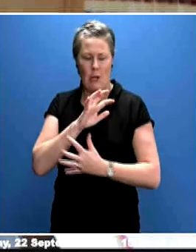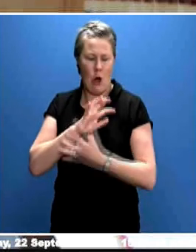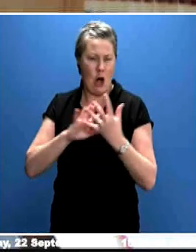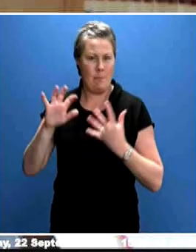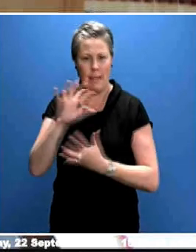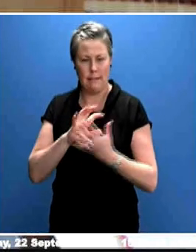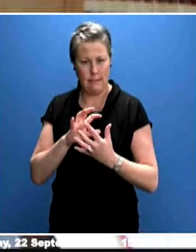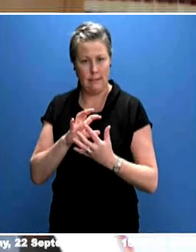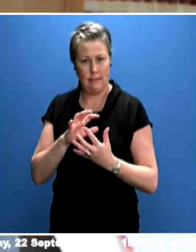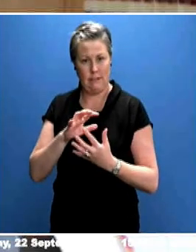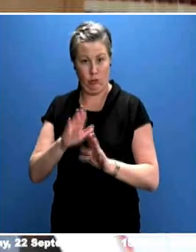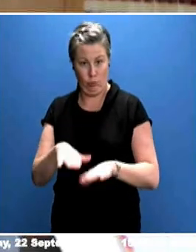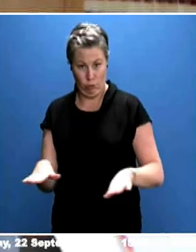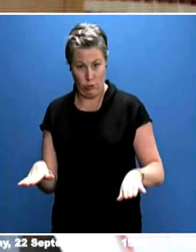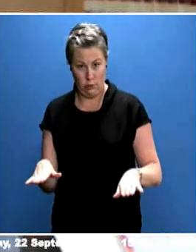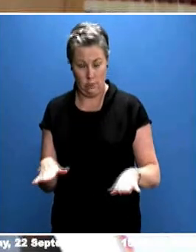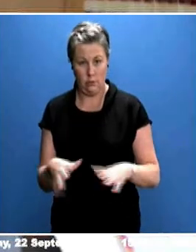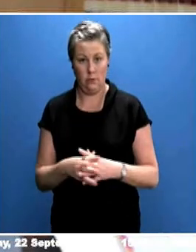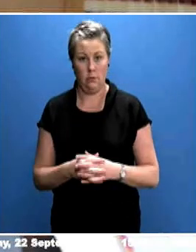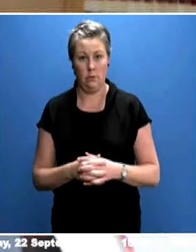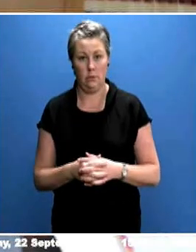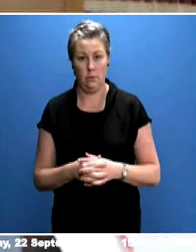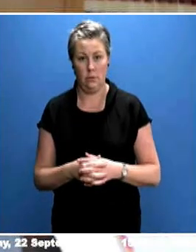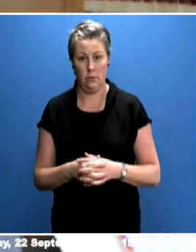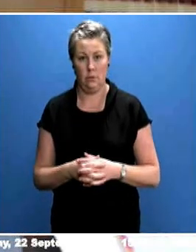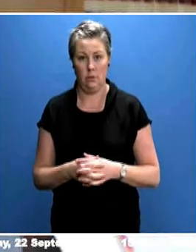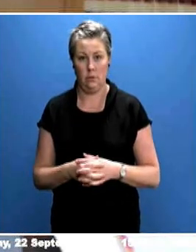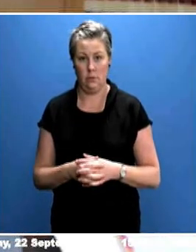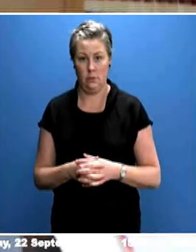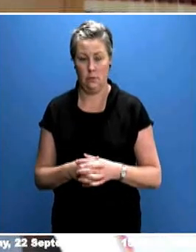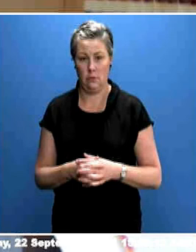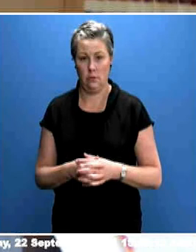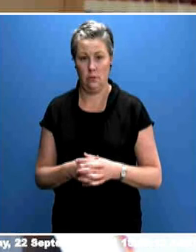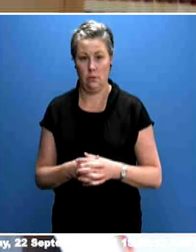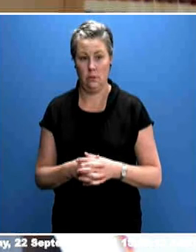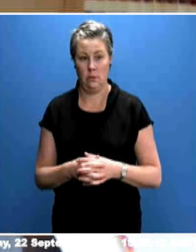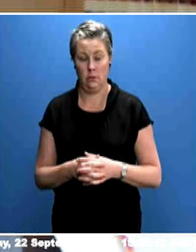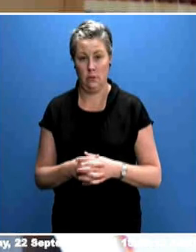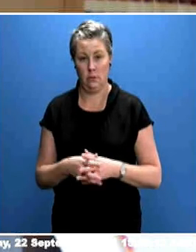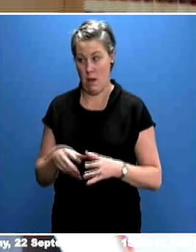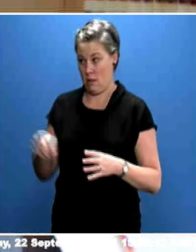It would be surprising, wouldn't it be, that only about 50 per cent of them had